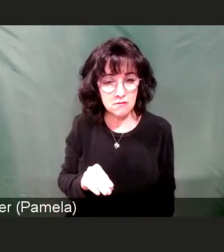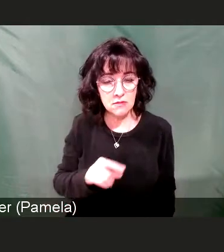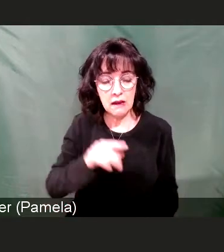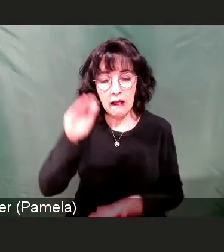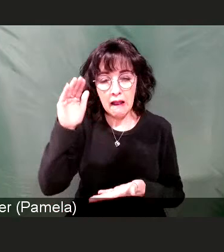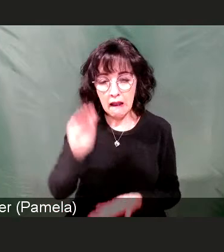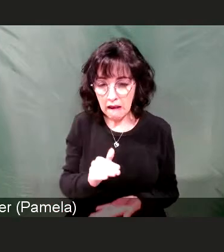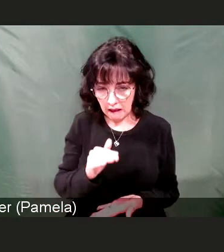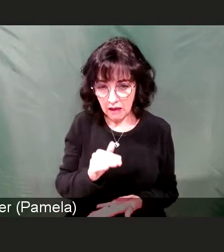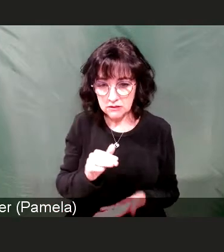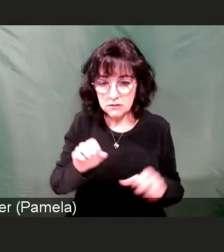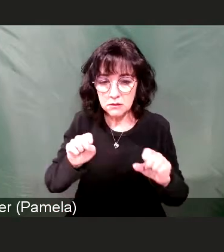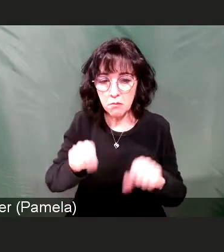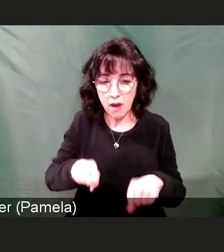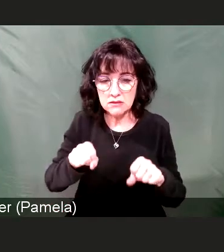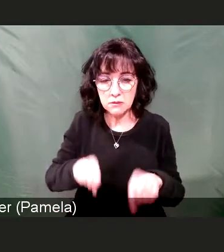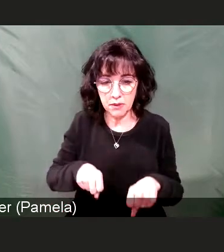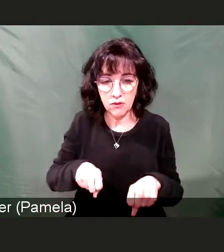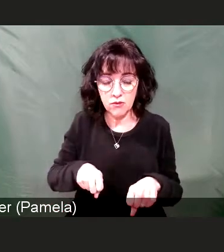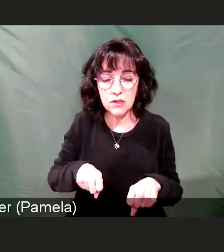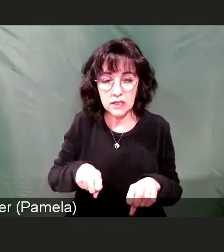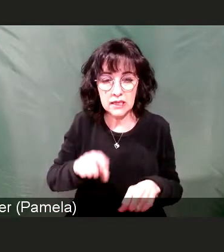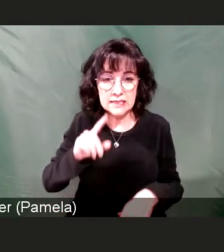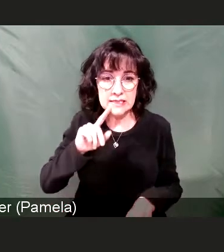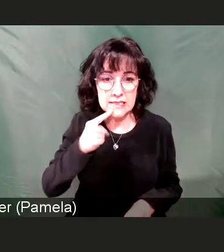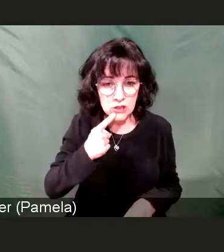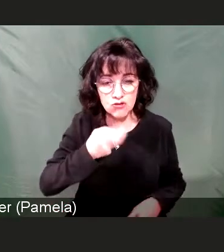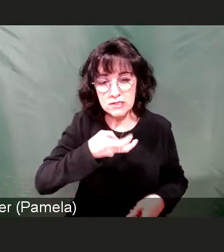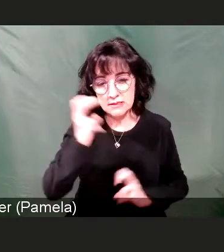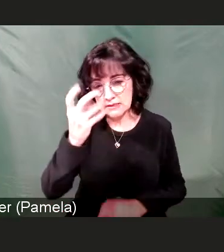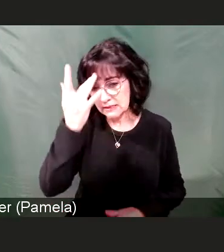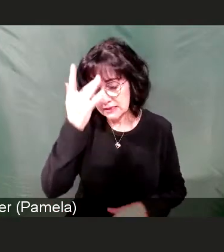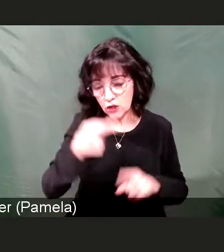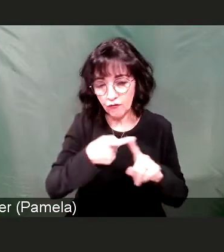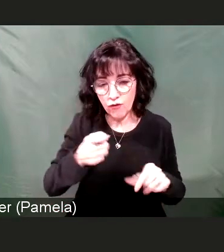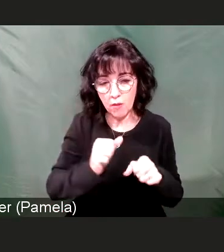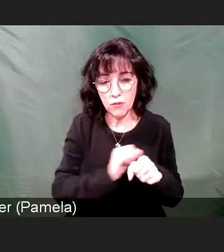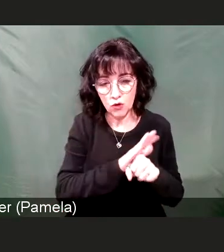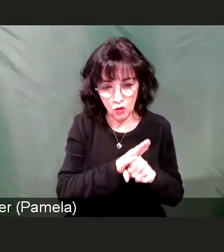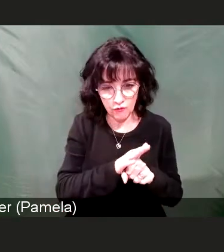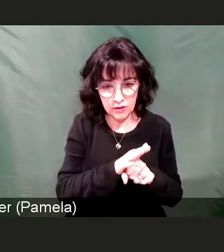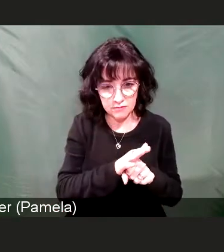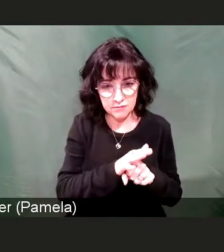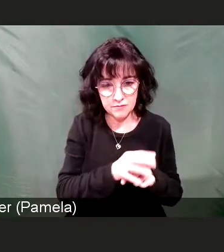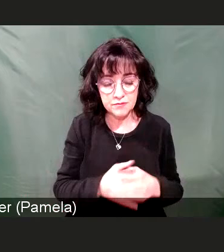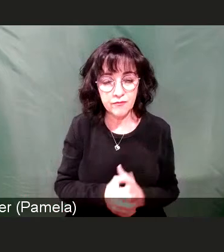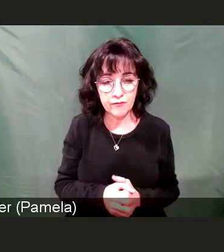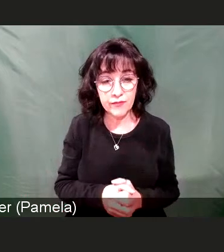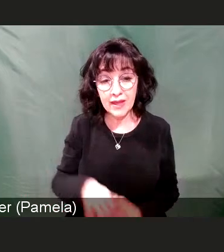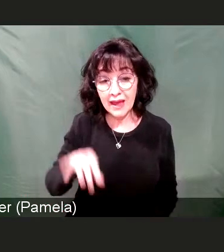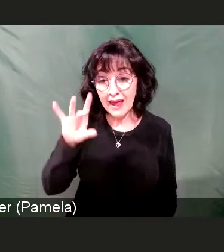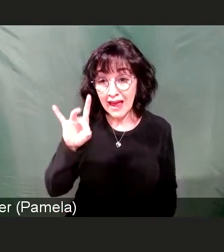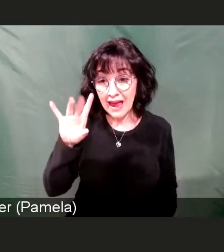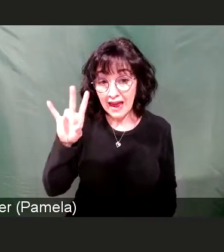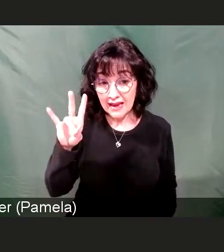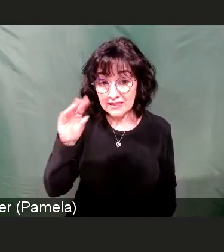than those who had not received the vaccine and that there was 87% less chance of needing hospitalization